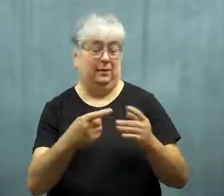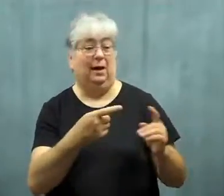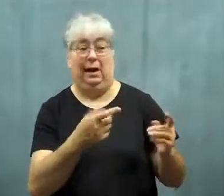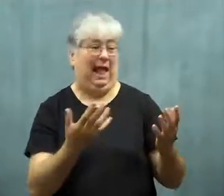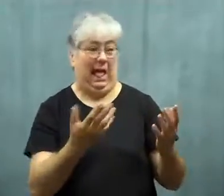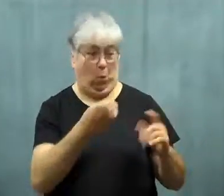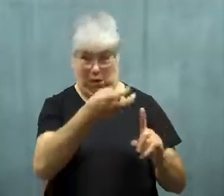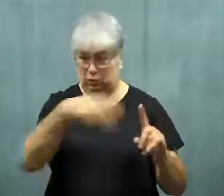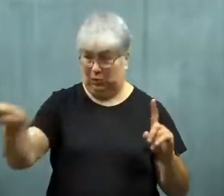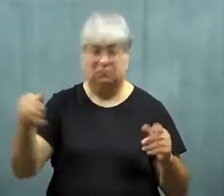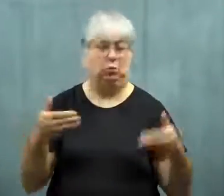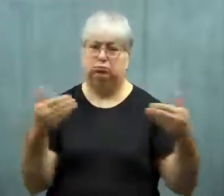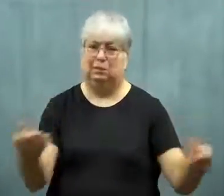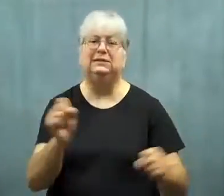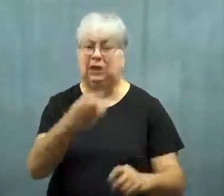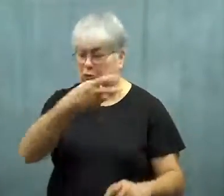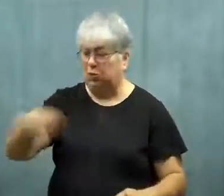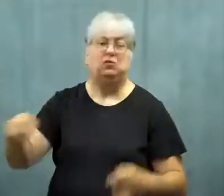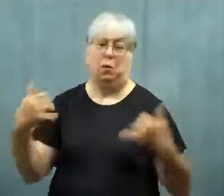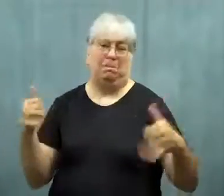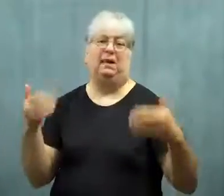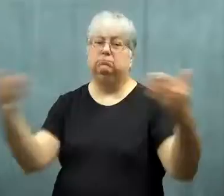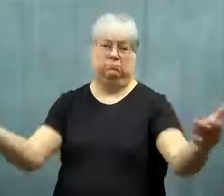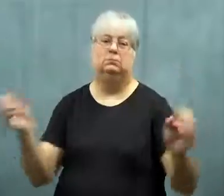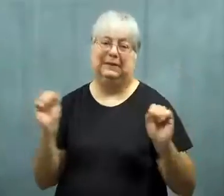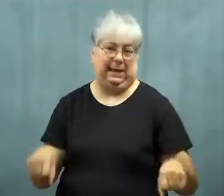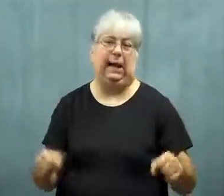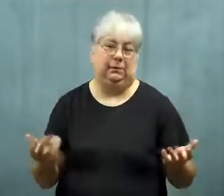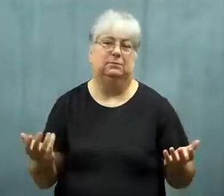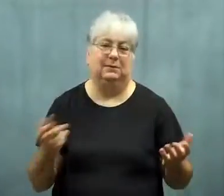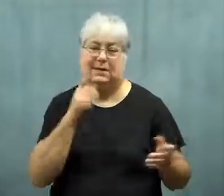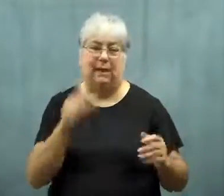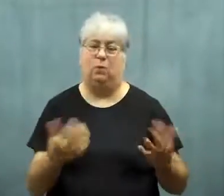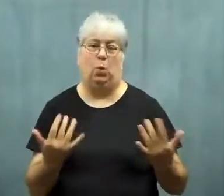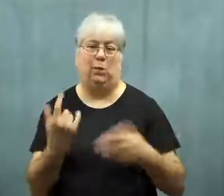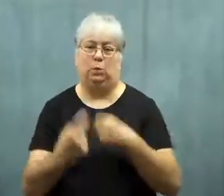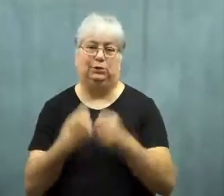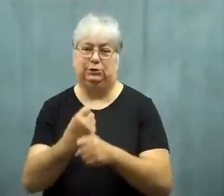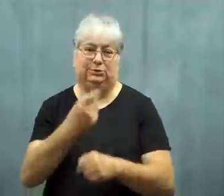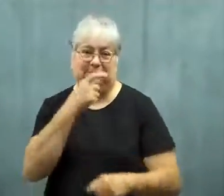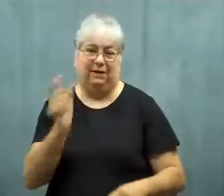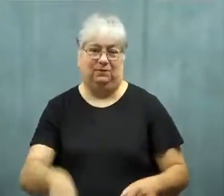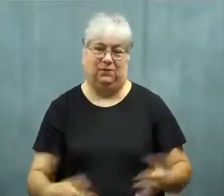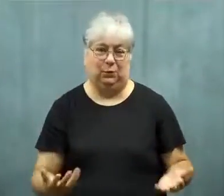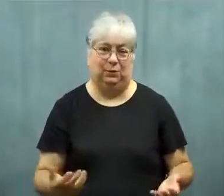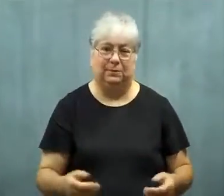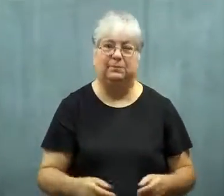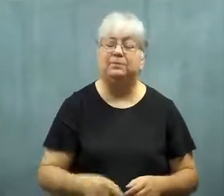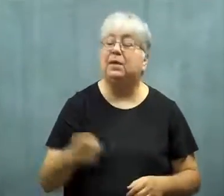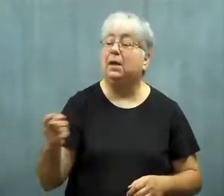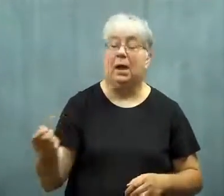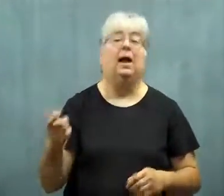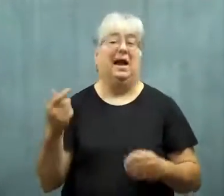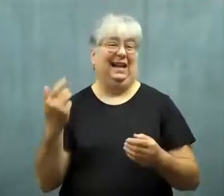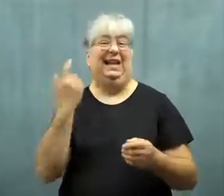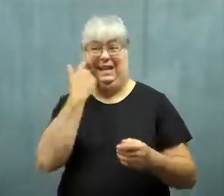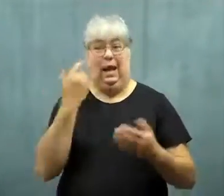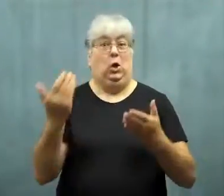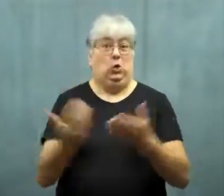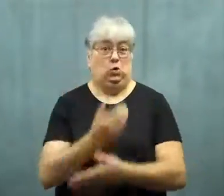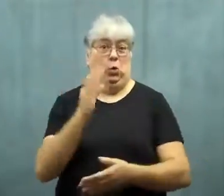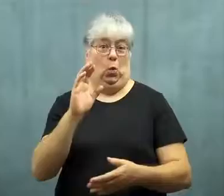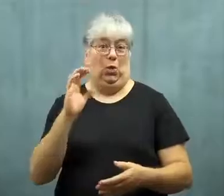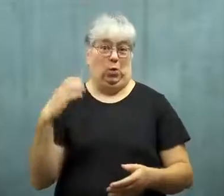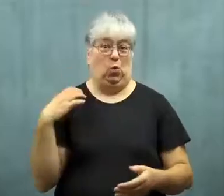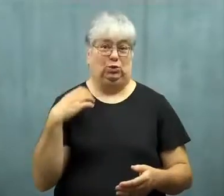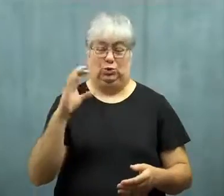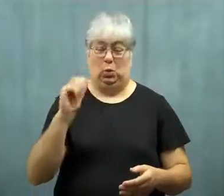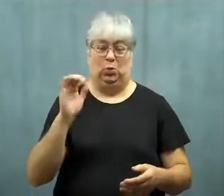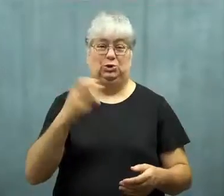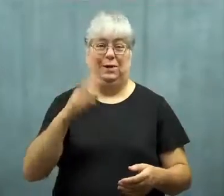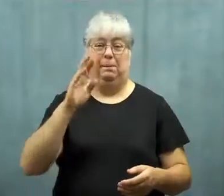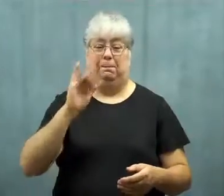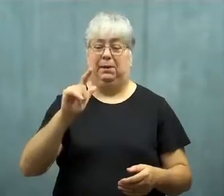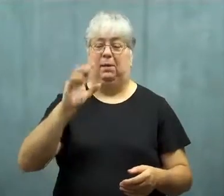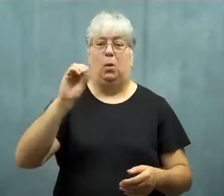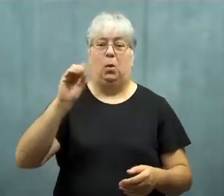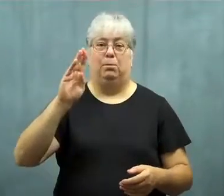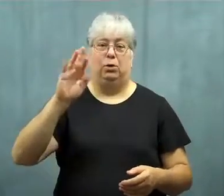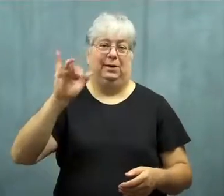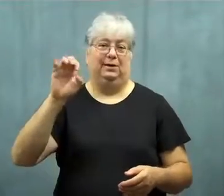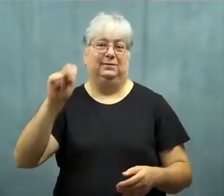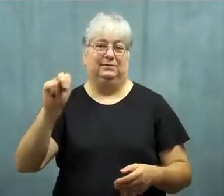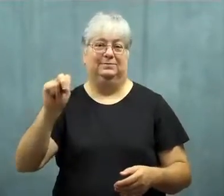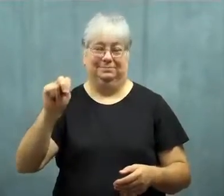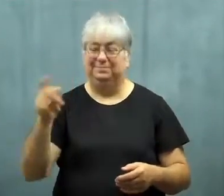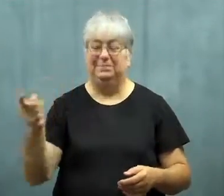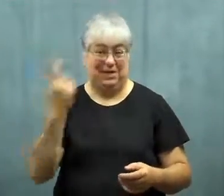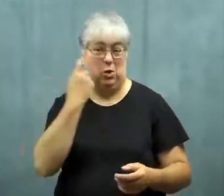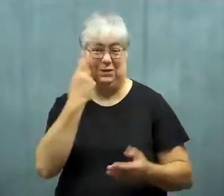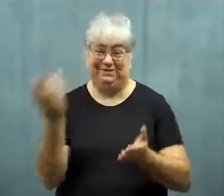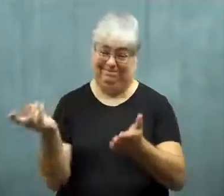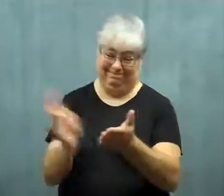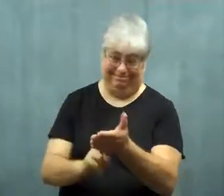can transfer to another college without waiting a year. They may play right away.